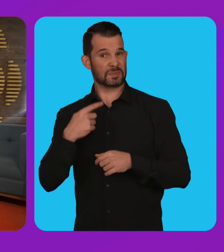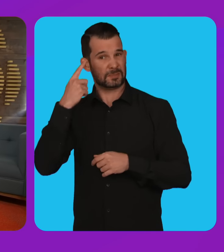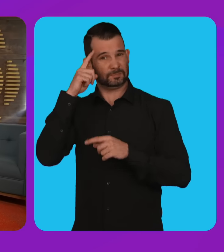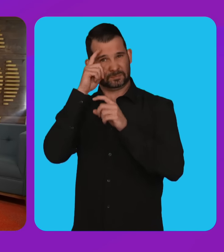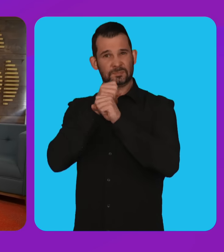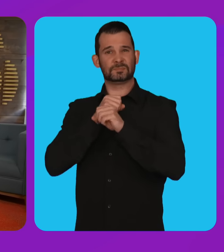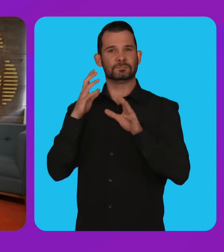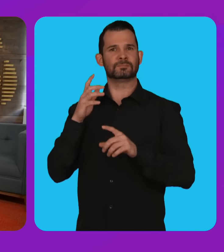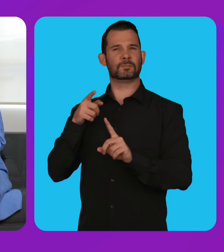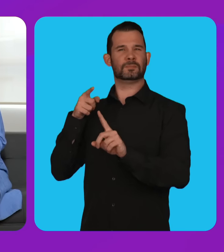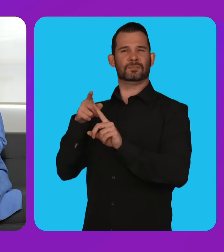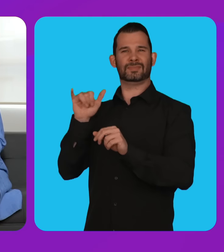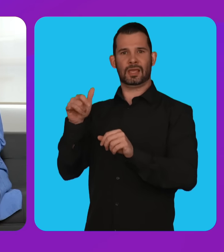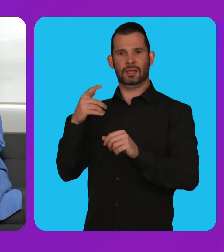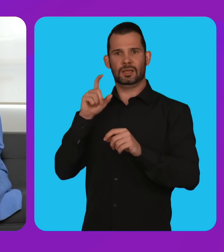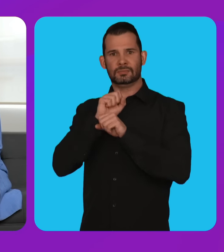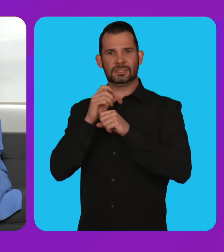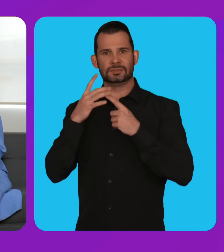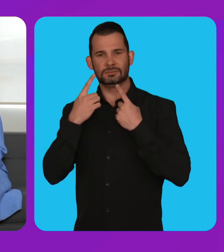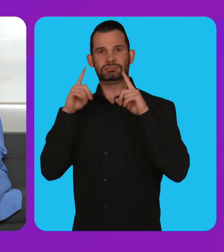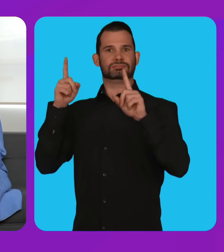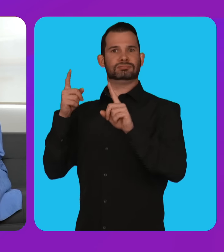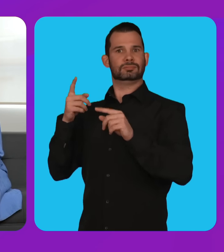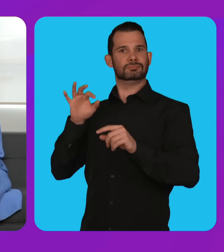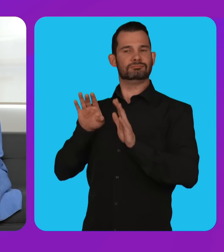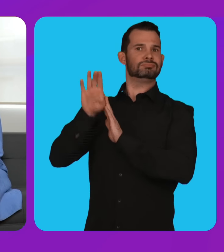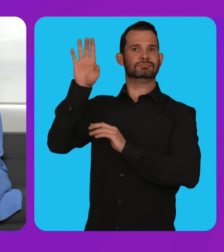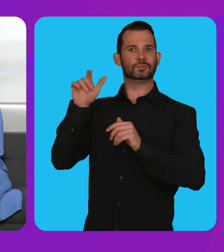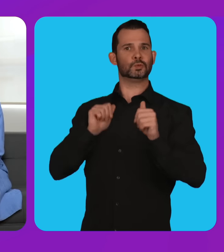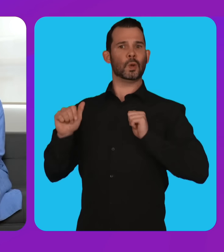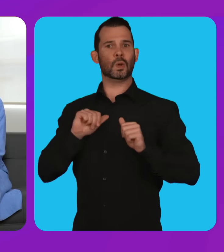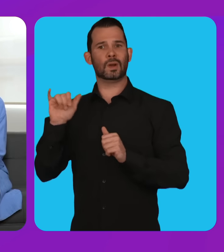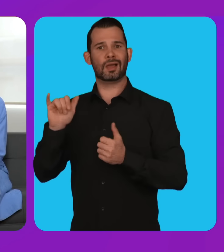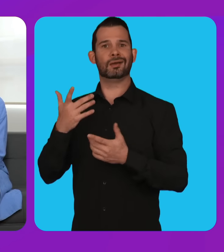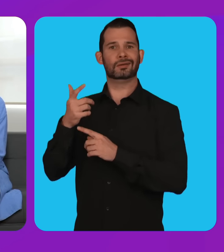And I think, of the hits we've had with shows like